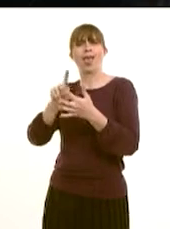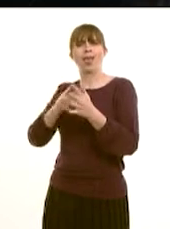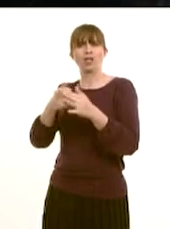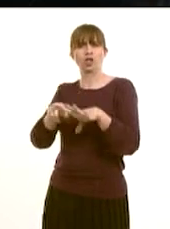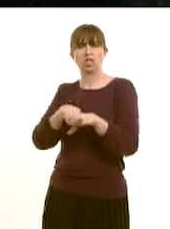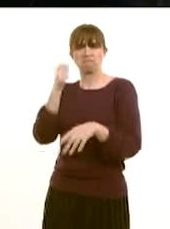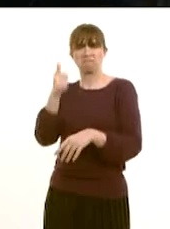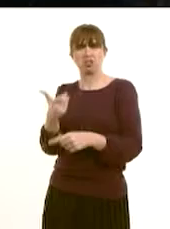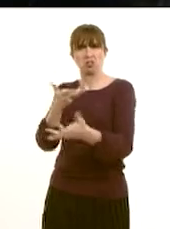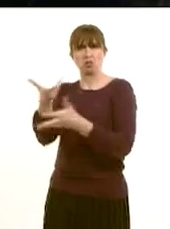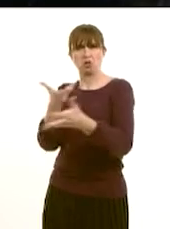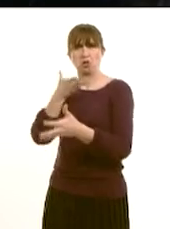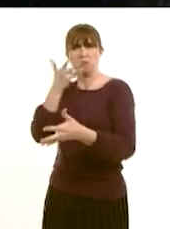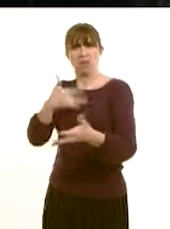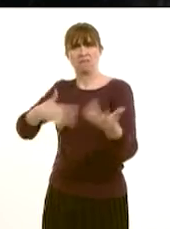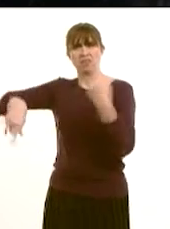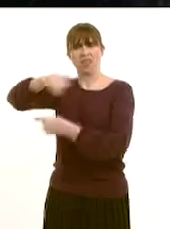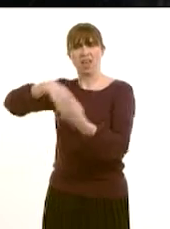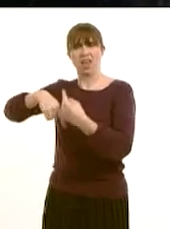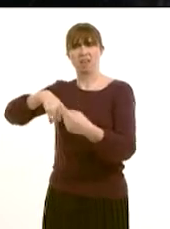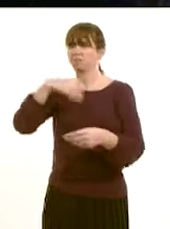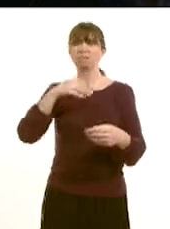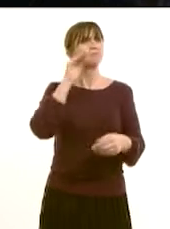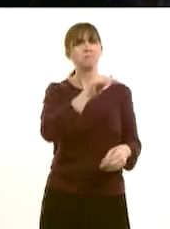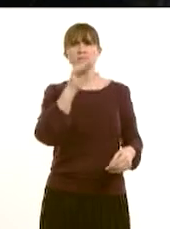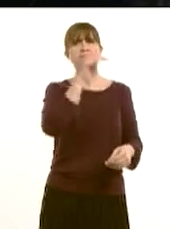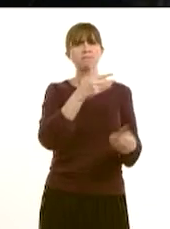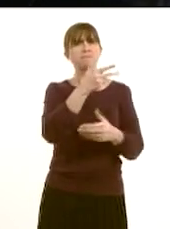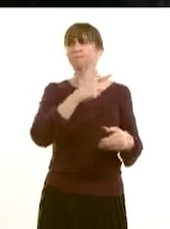benefits, and have proven extremely difficult to contact and communicate with.